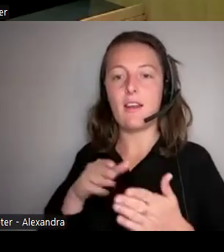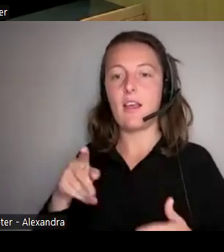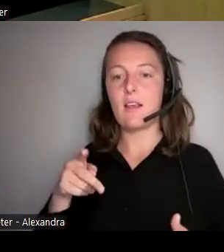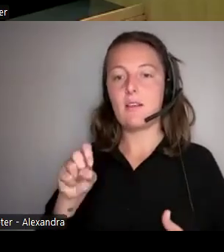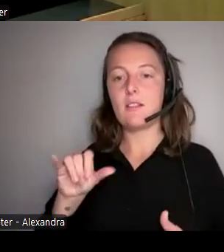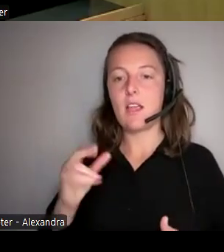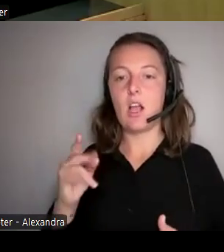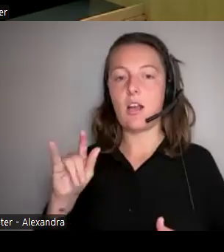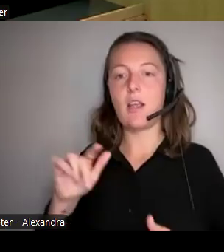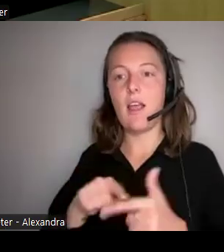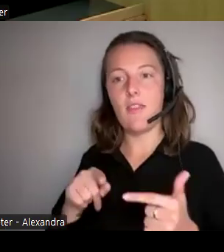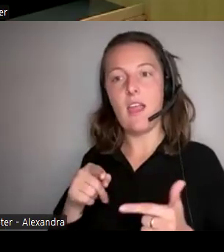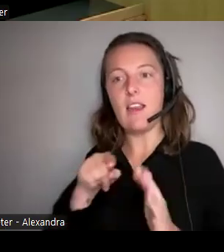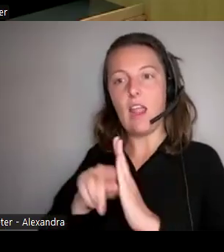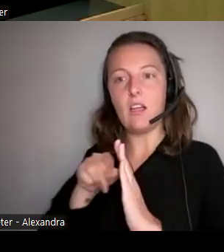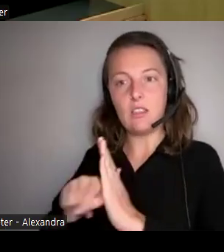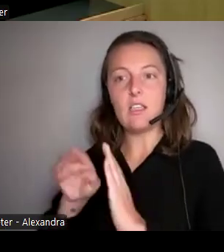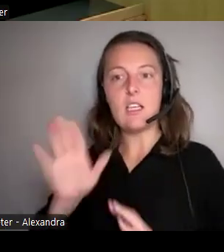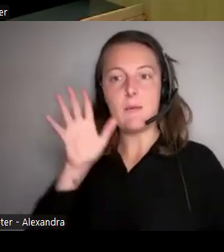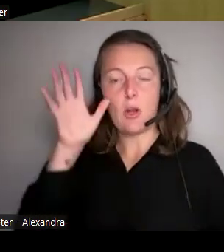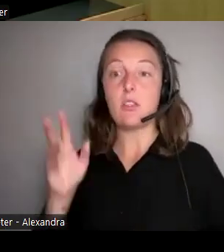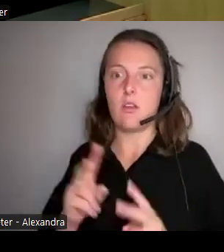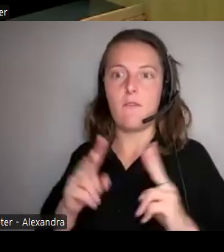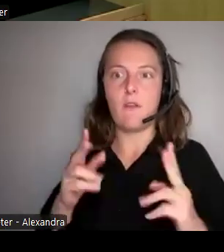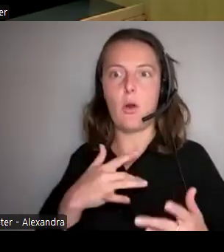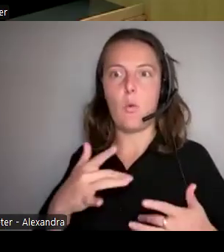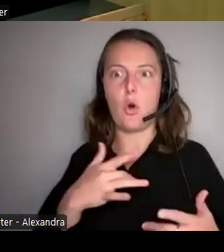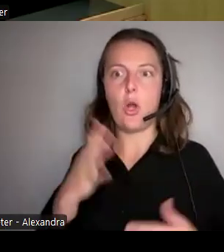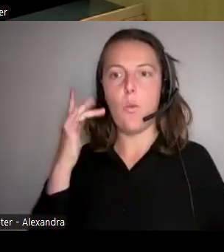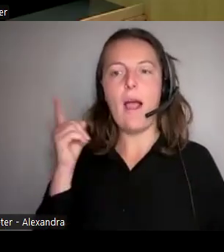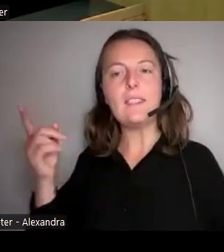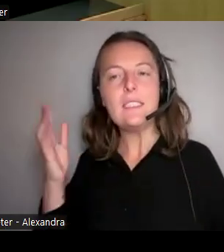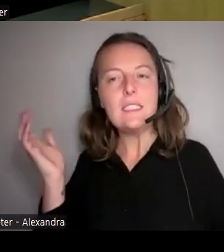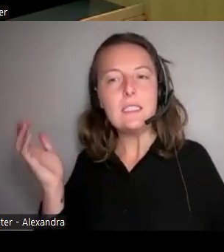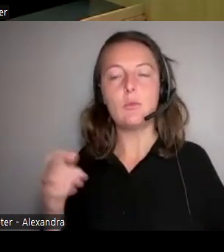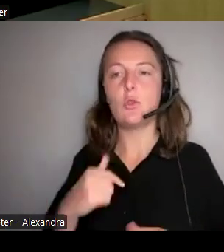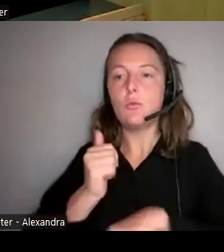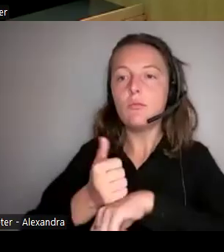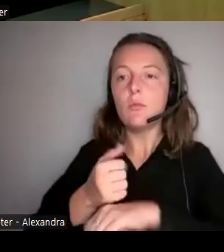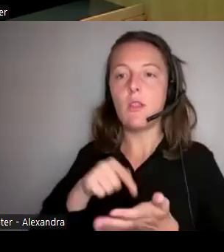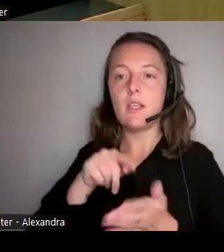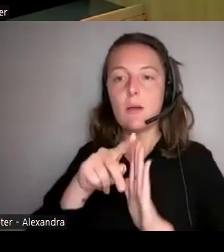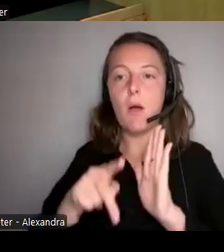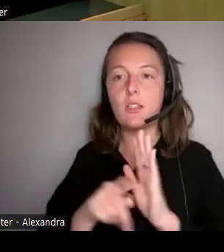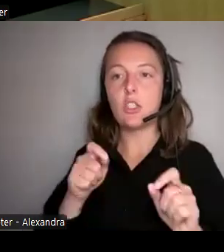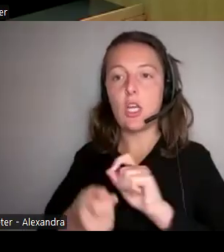Um this is very worrisome because um he seems to make these policy changes before the science